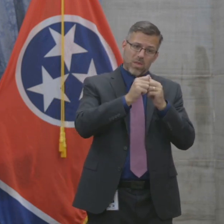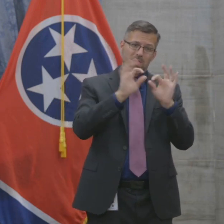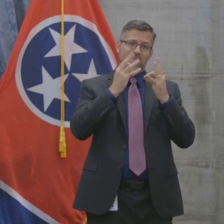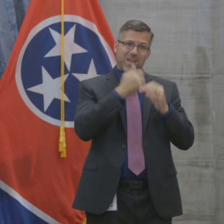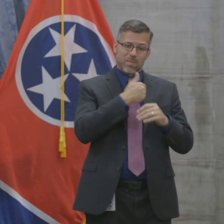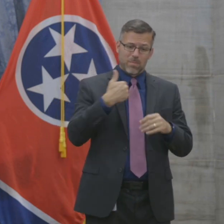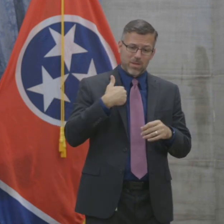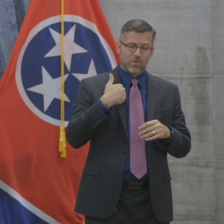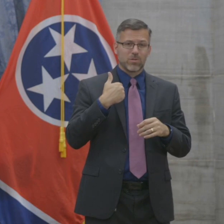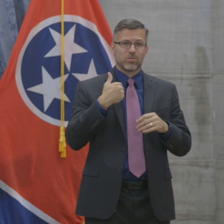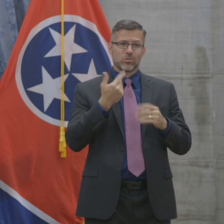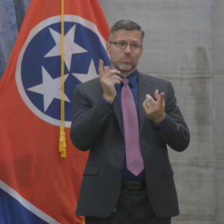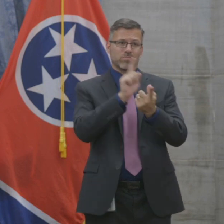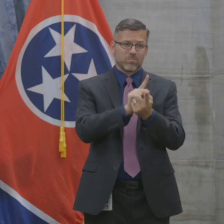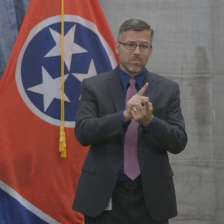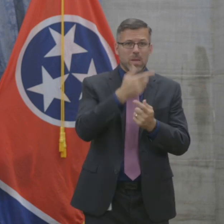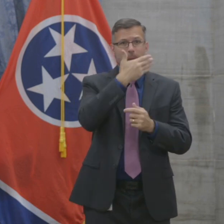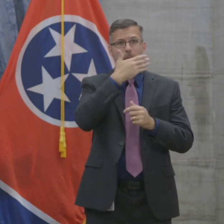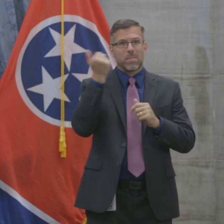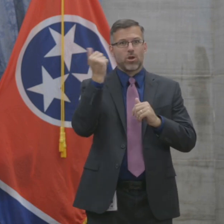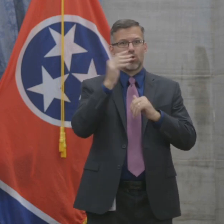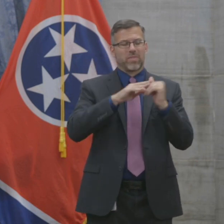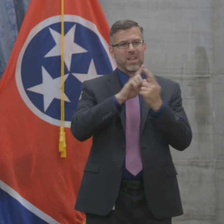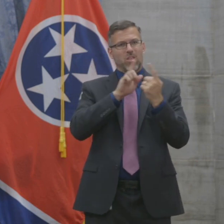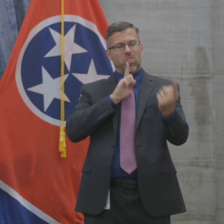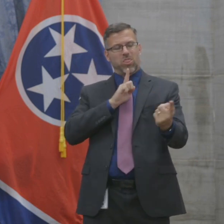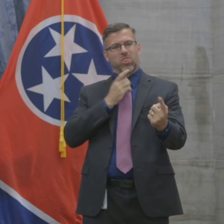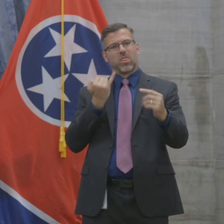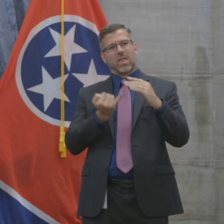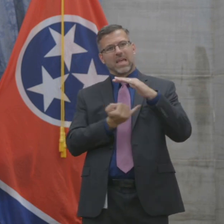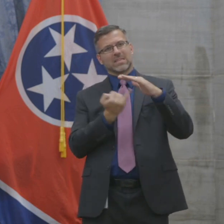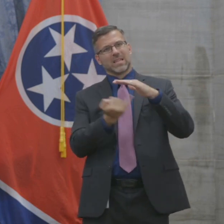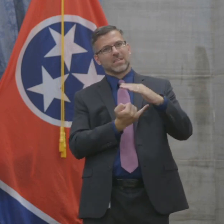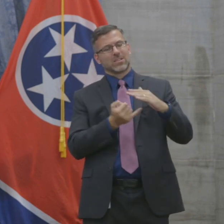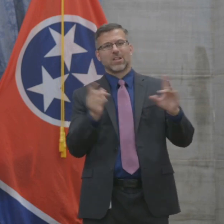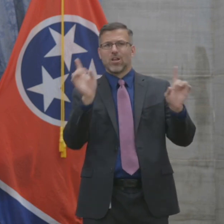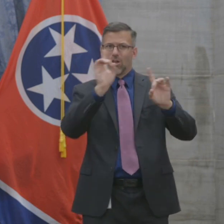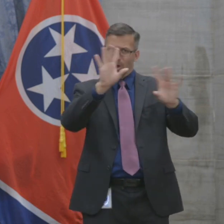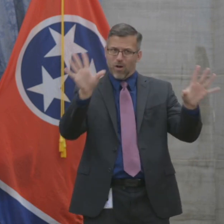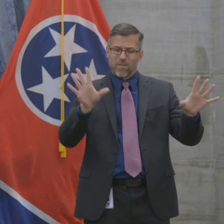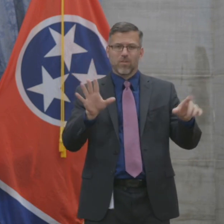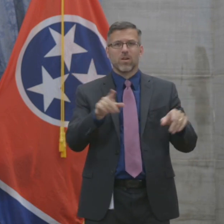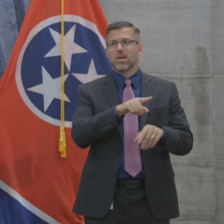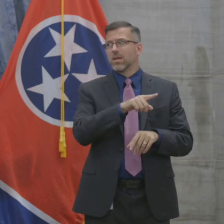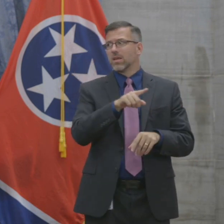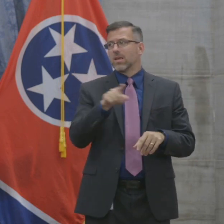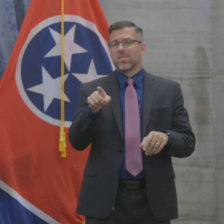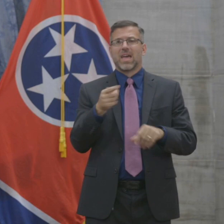table full of people. 28 days, some of these large NHC nursing